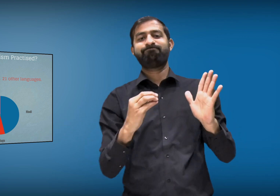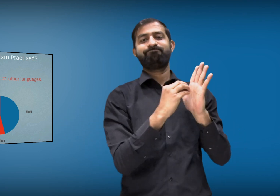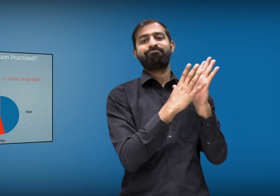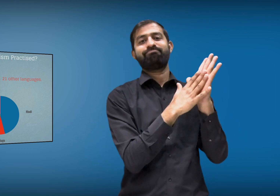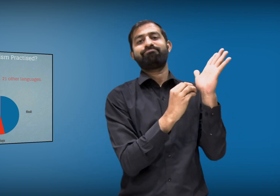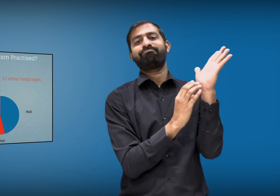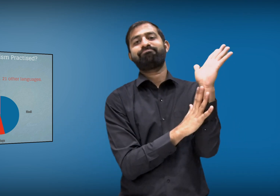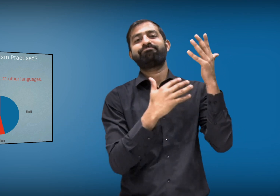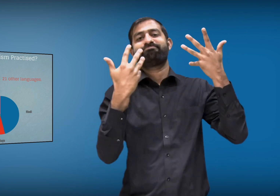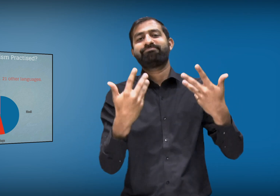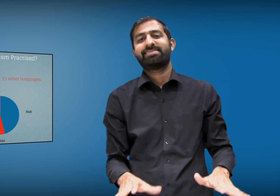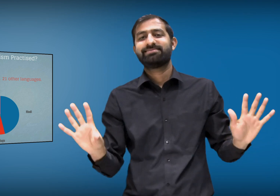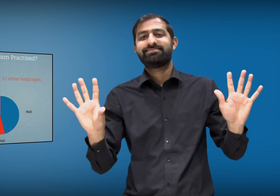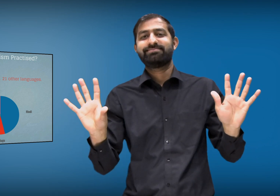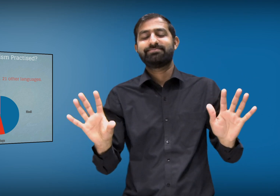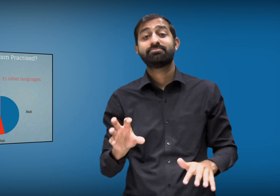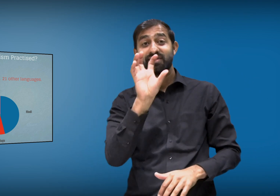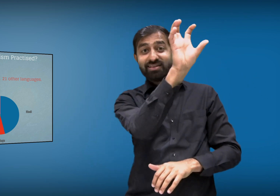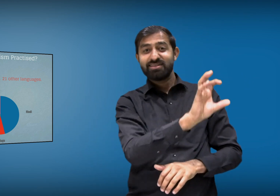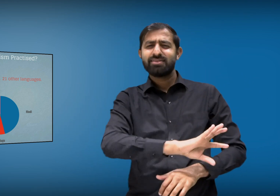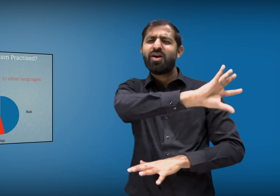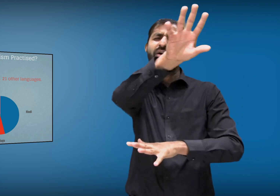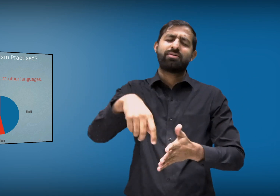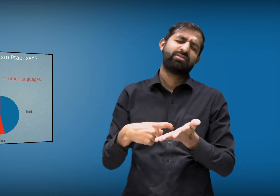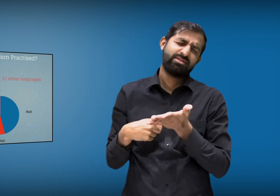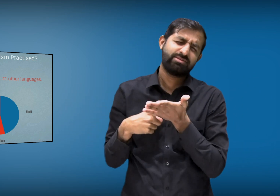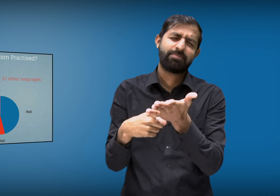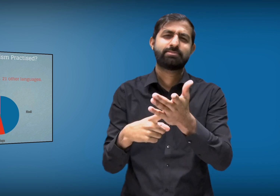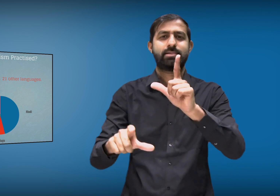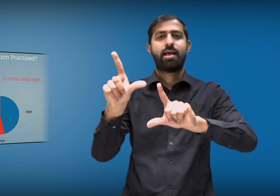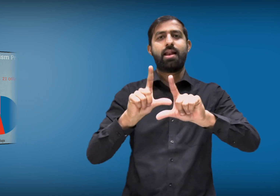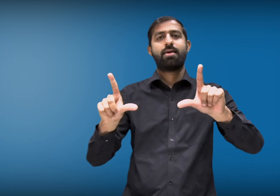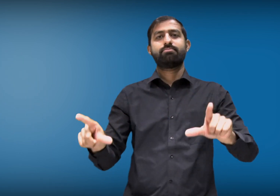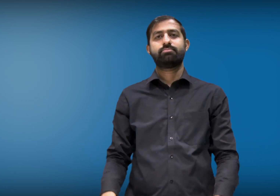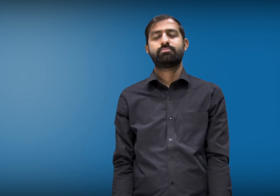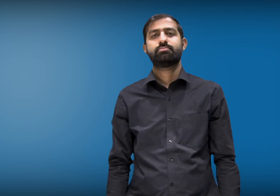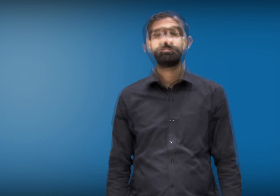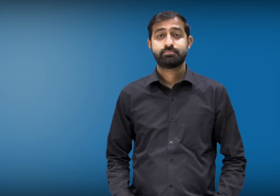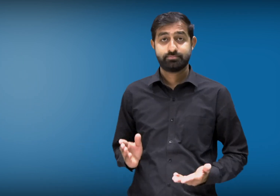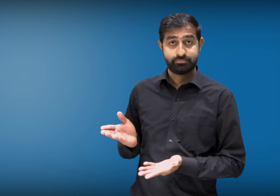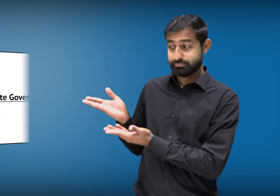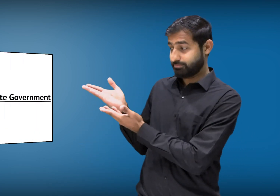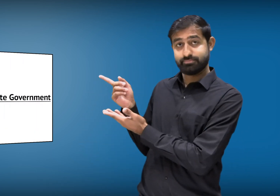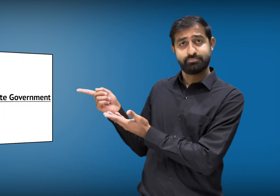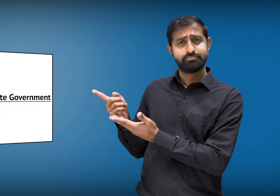languages and marked them as scheduled languages in the Constitution. These languages are honored by Indian people.